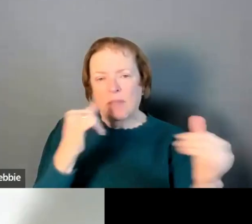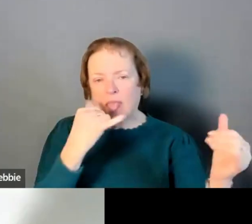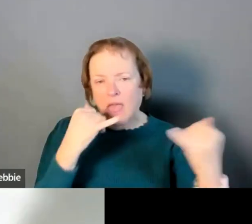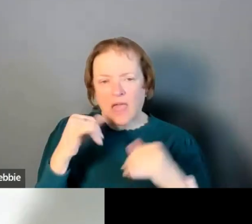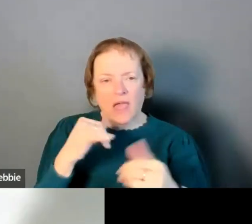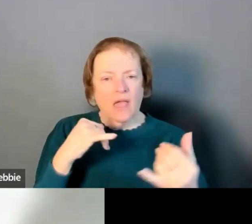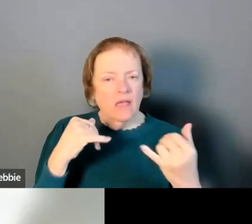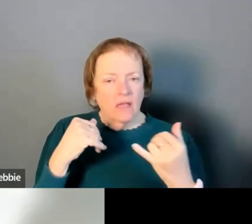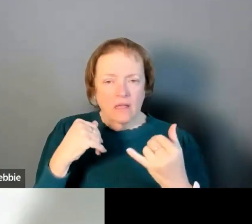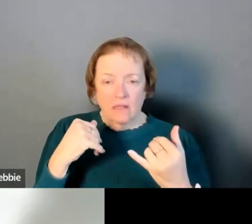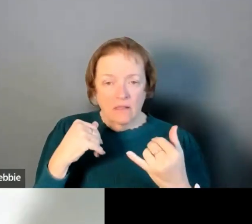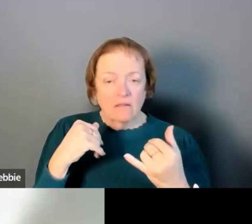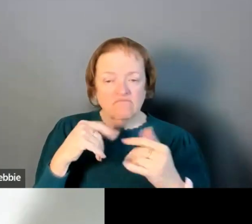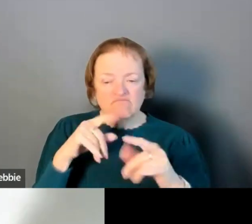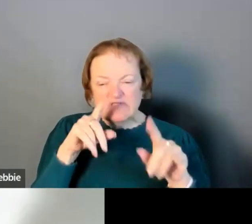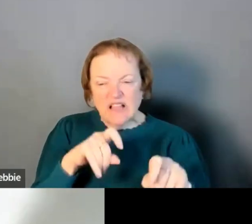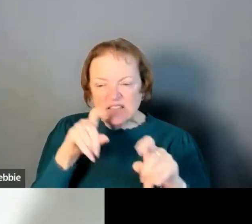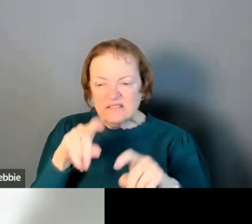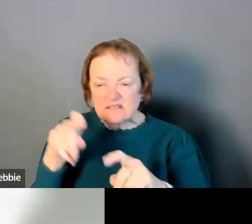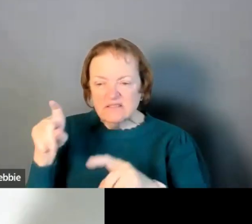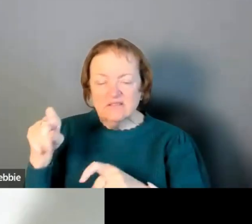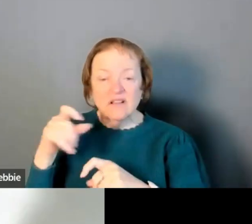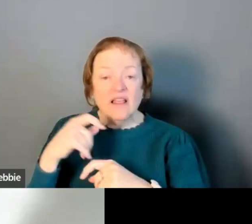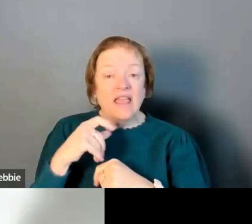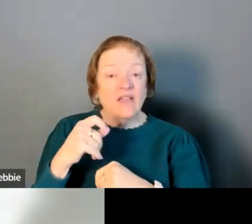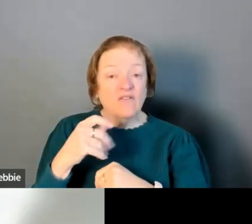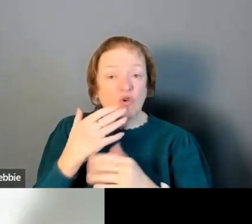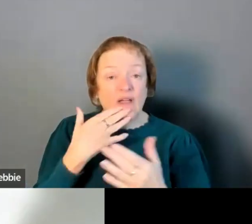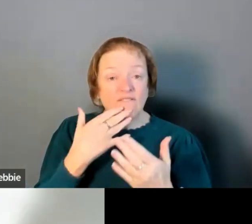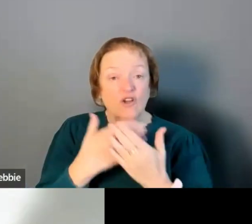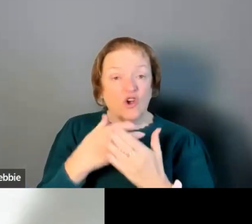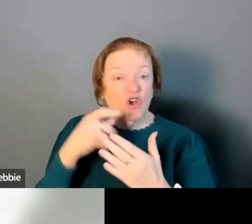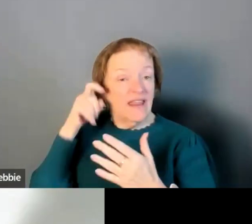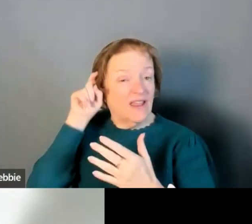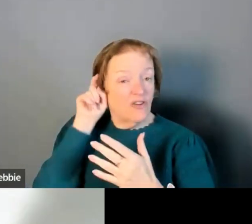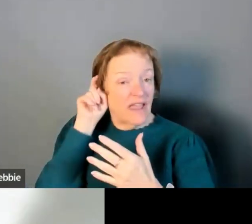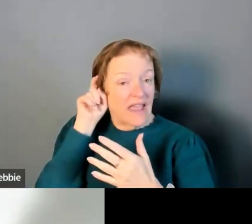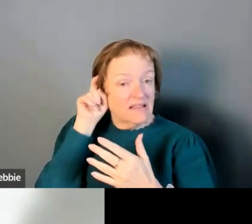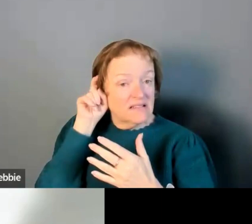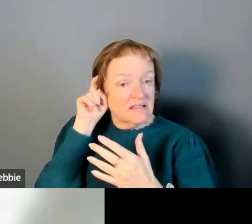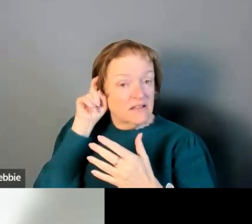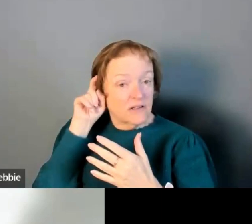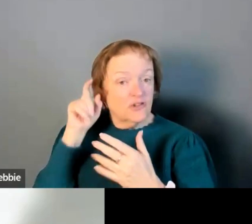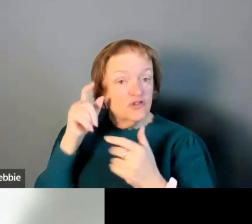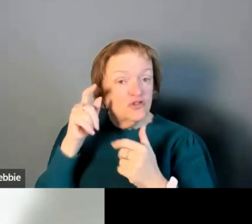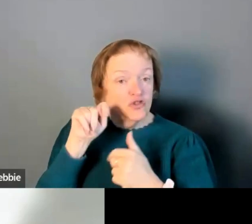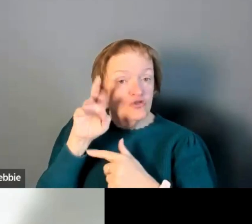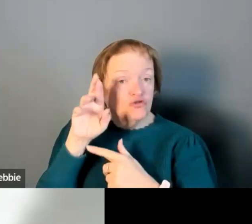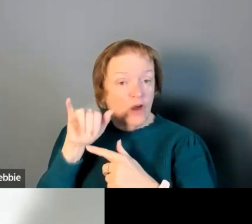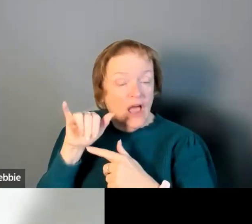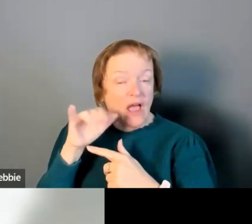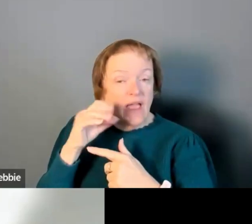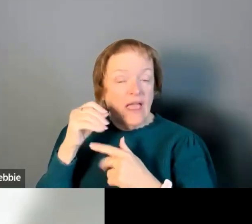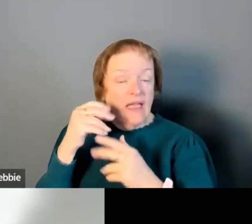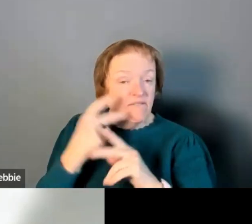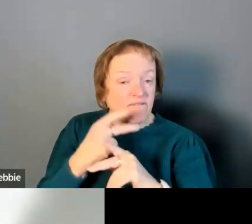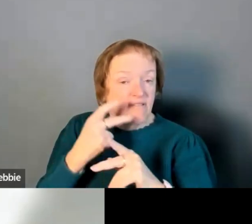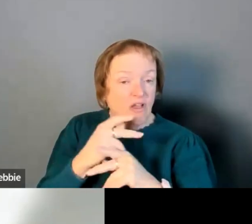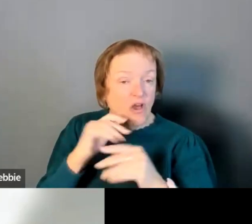If you have a spare pair of hearing aids that you could use to try. And used to for you to figure, you know, to to walk through and work through,